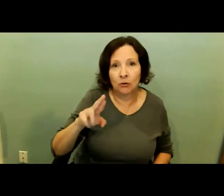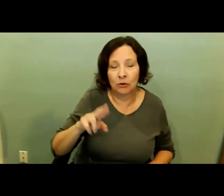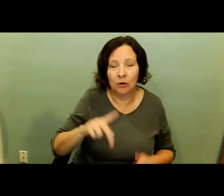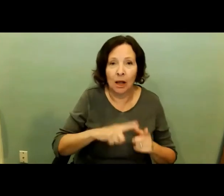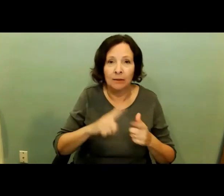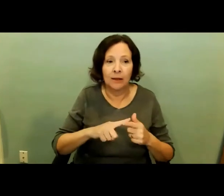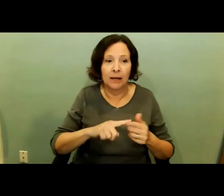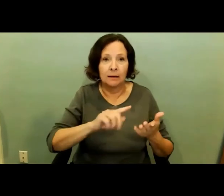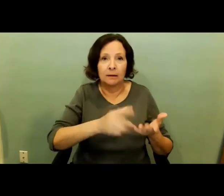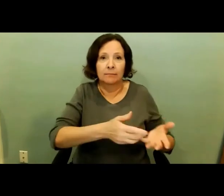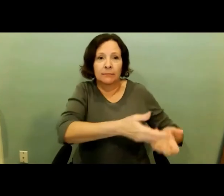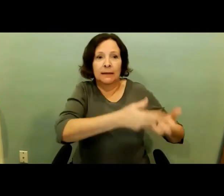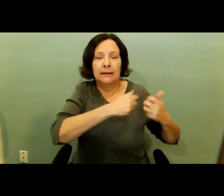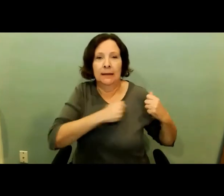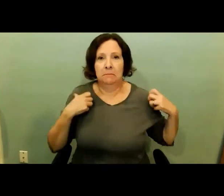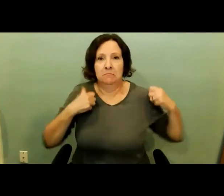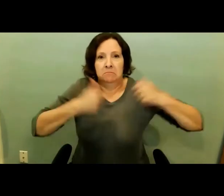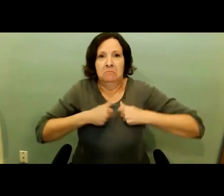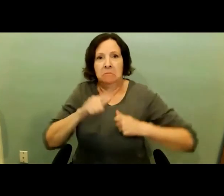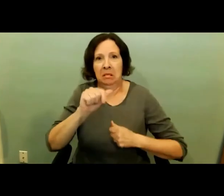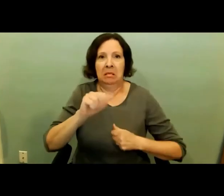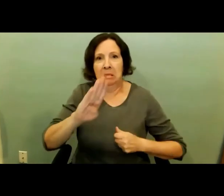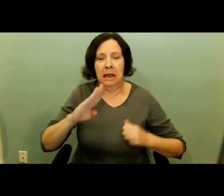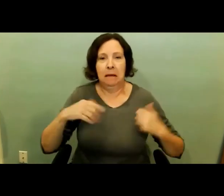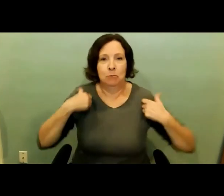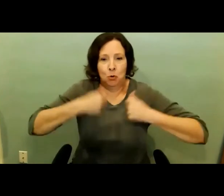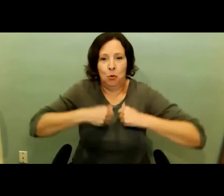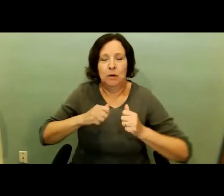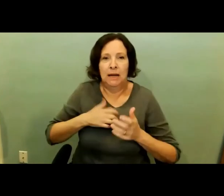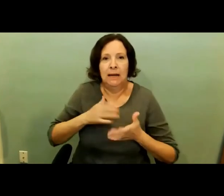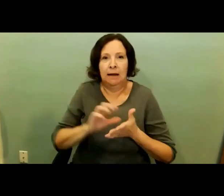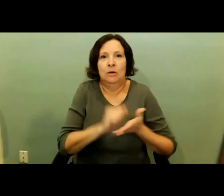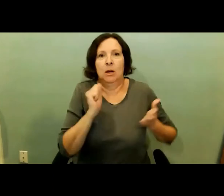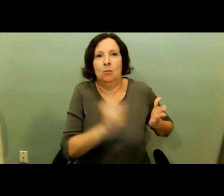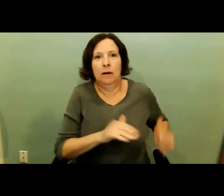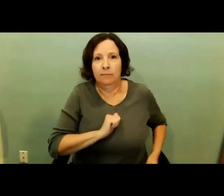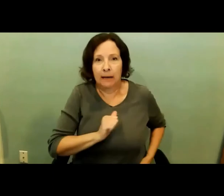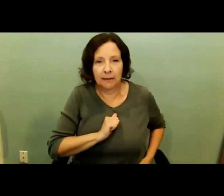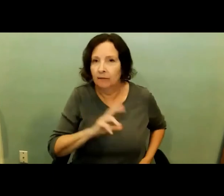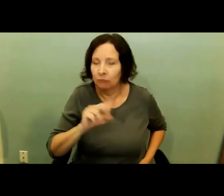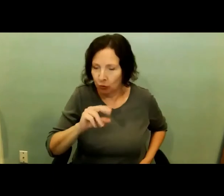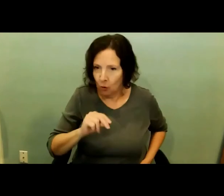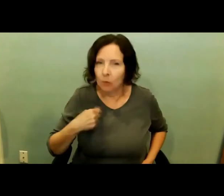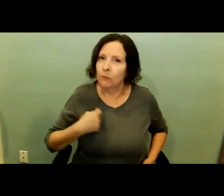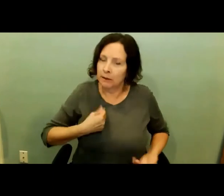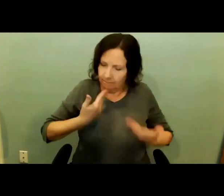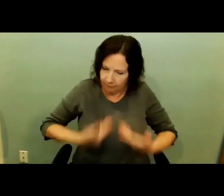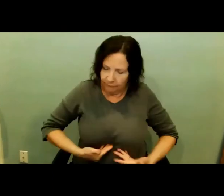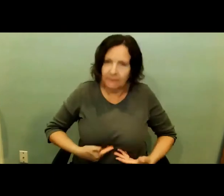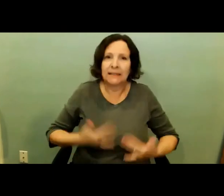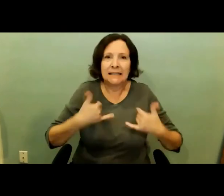We are studying individual change, and if that results in greater inclusion and transformation